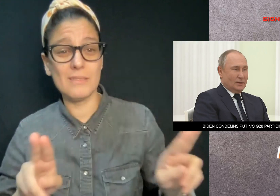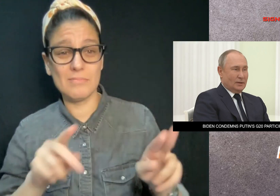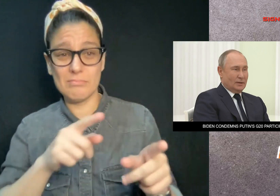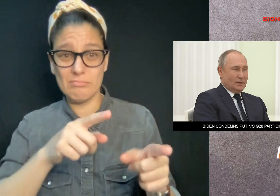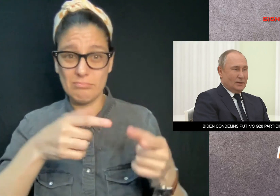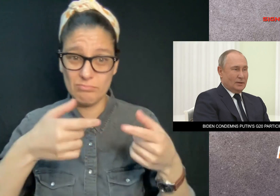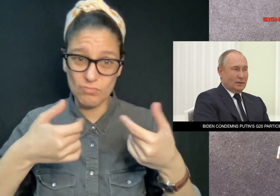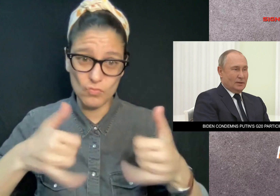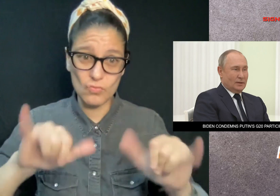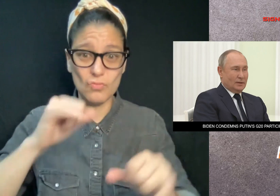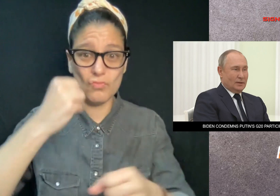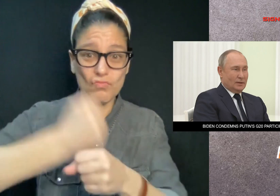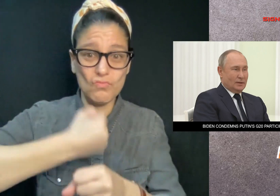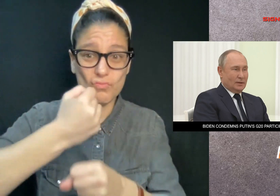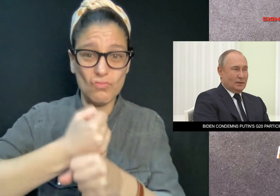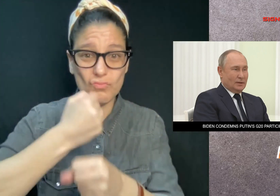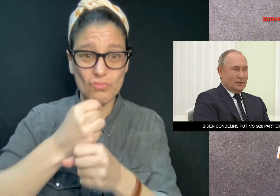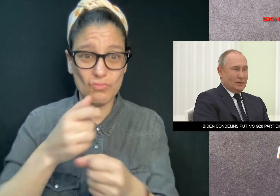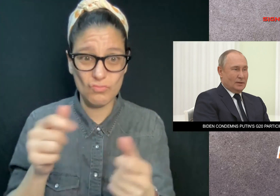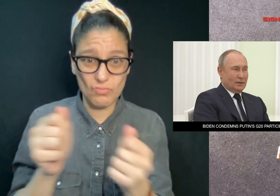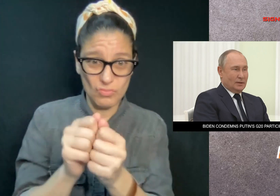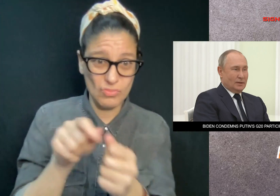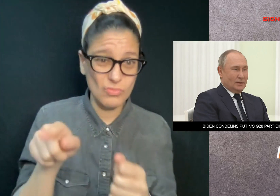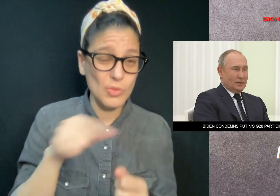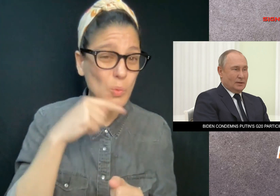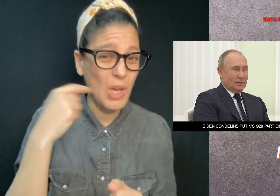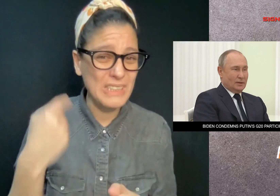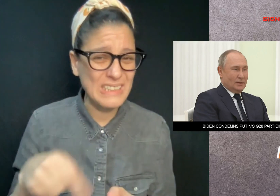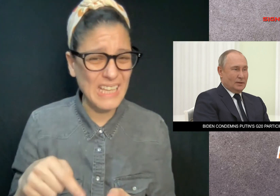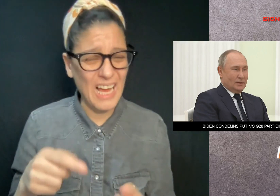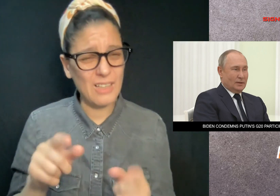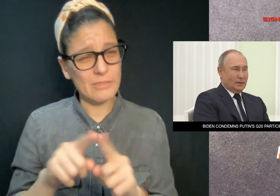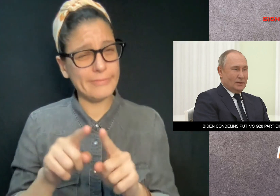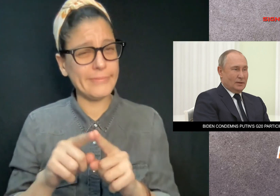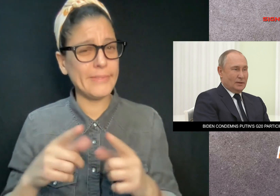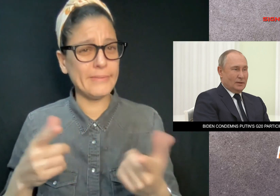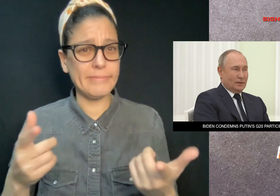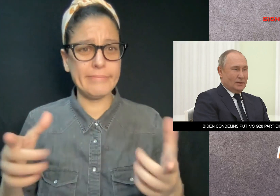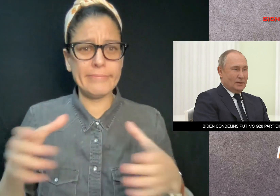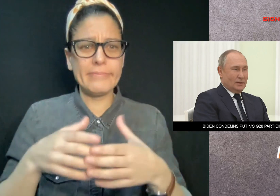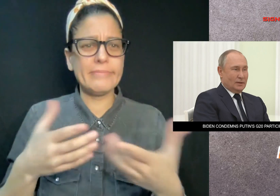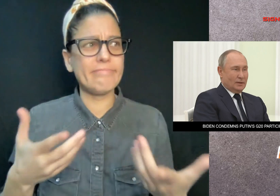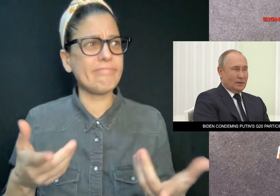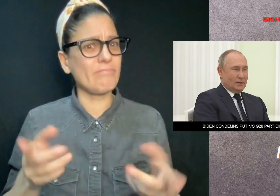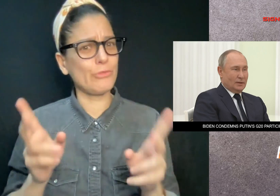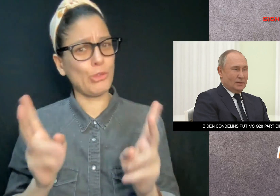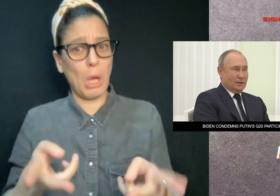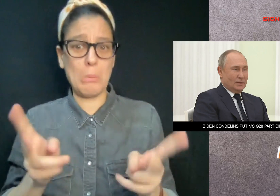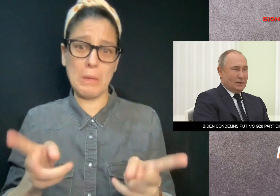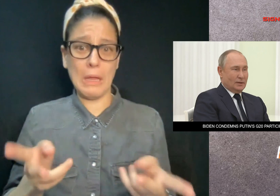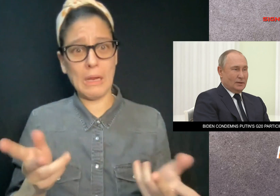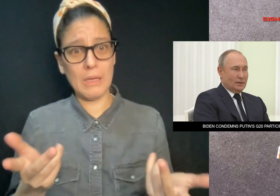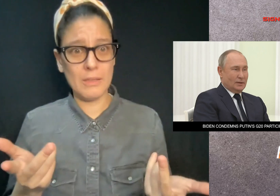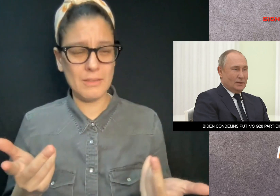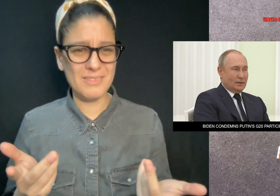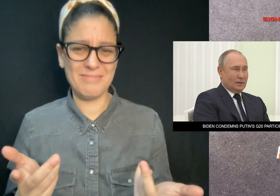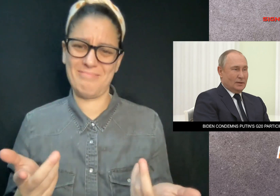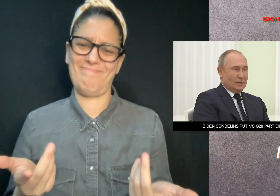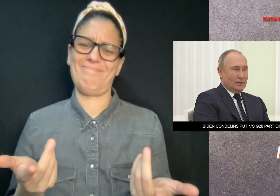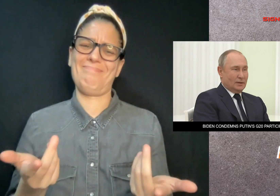for the international community to keep treating Russia as if things are normal because it